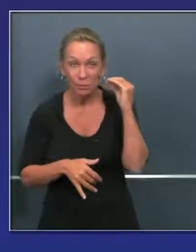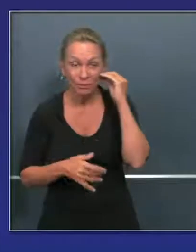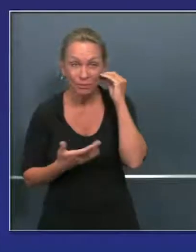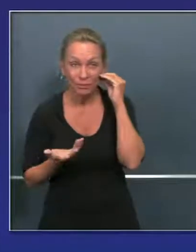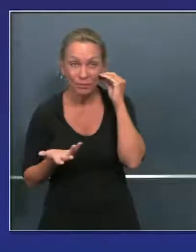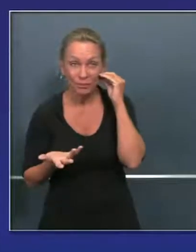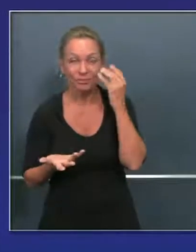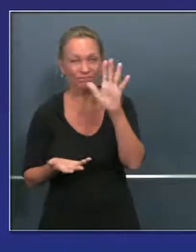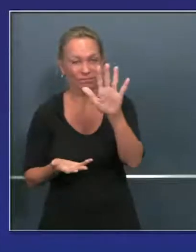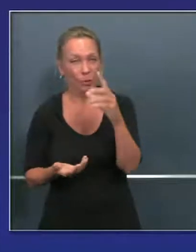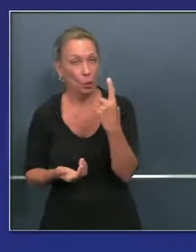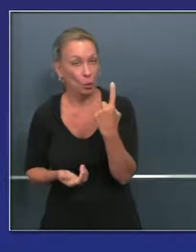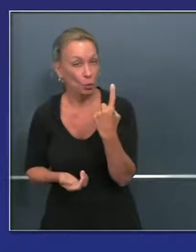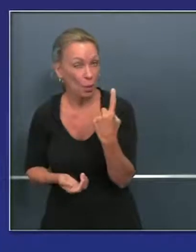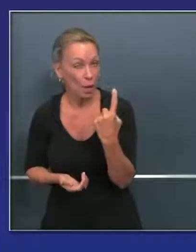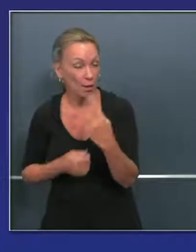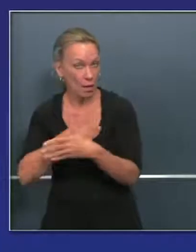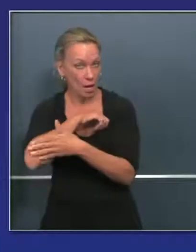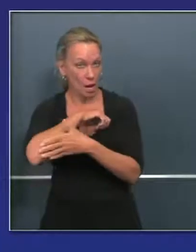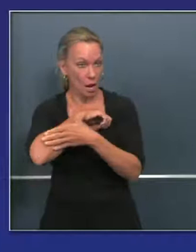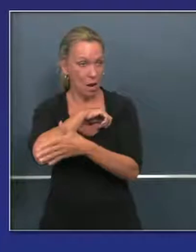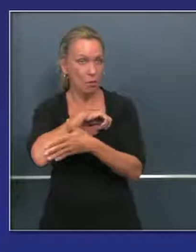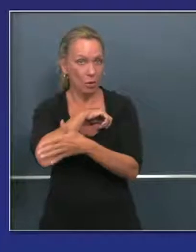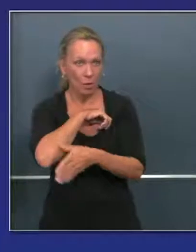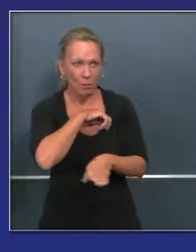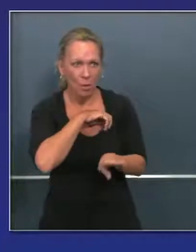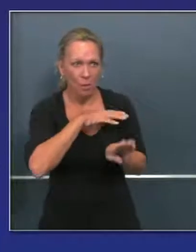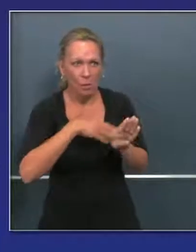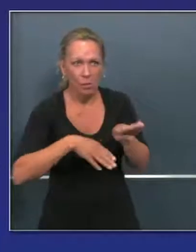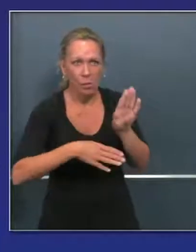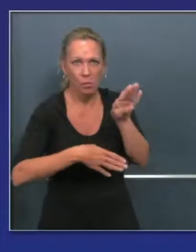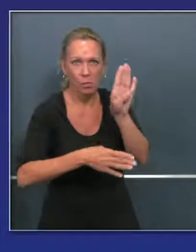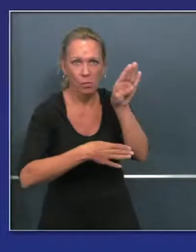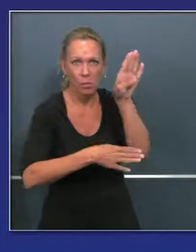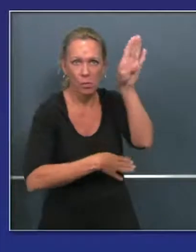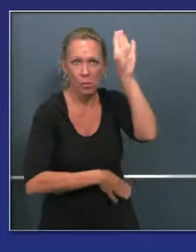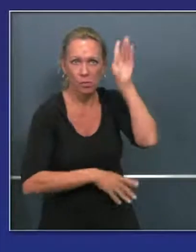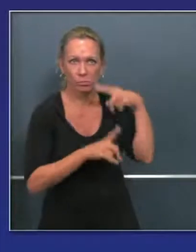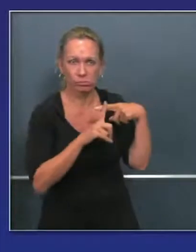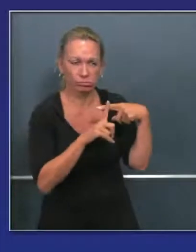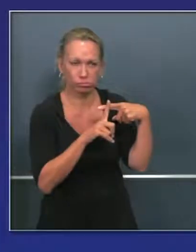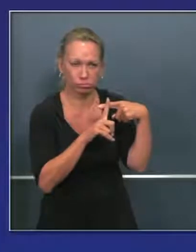we were moving out of the local hospital system into the regional and statewide hospital system